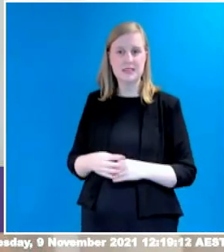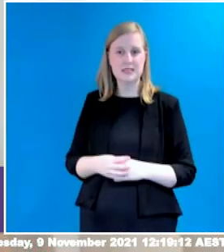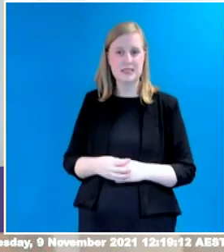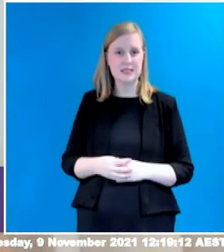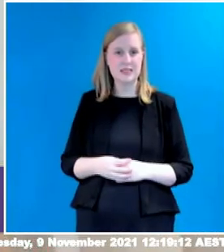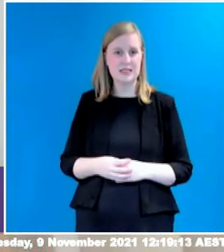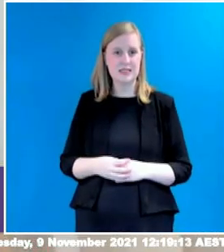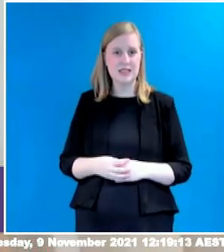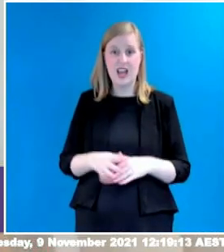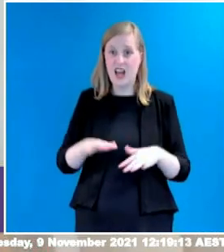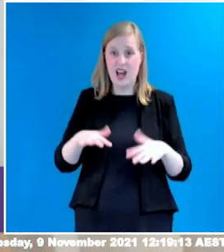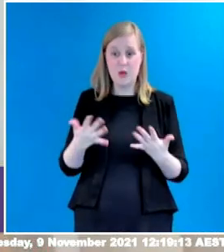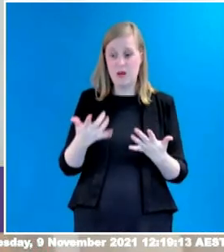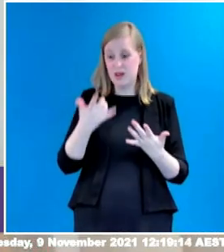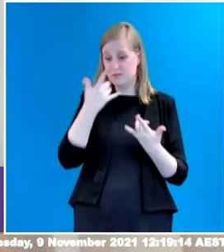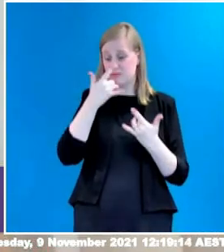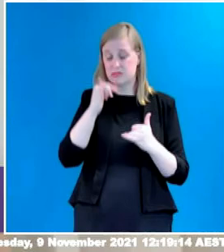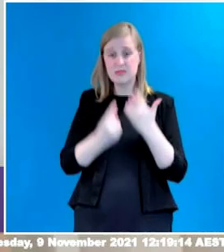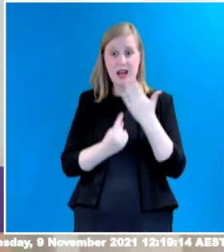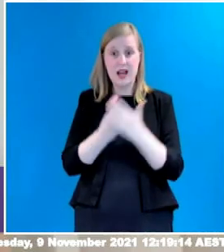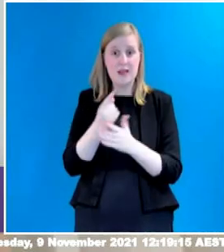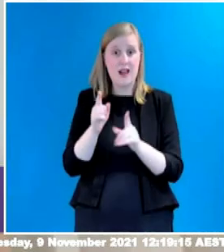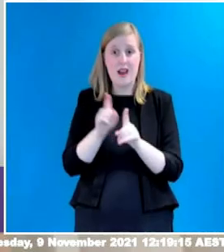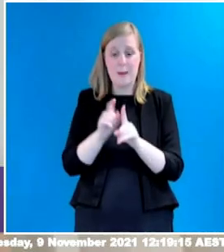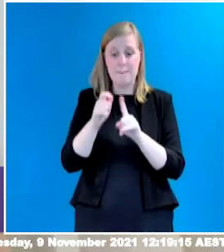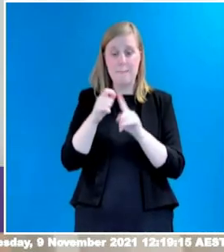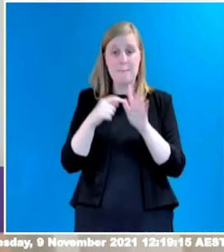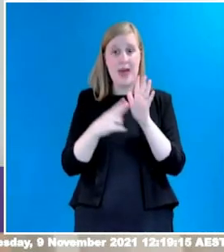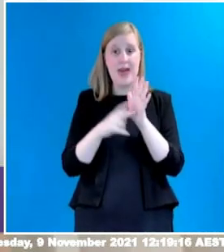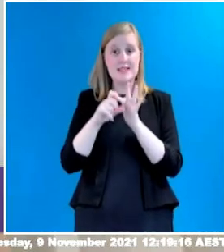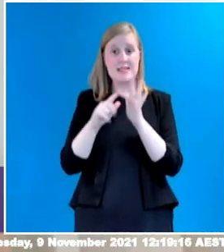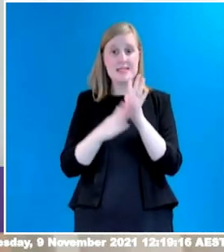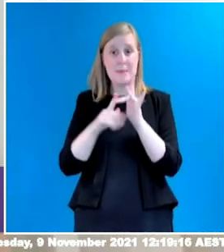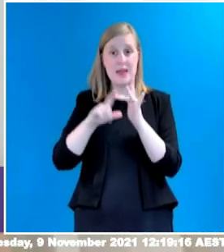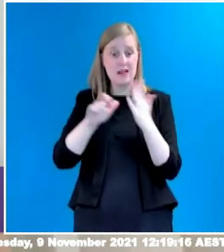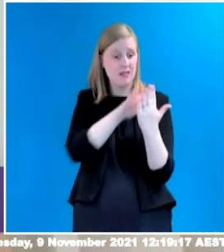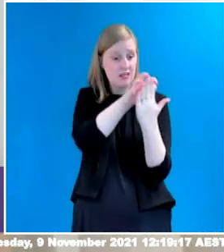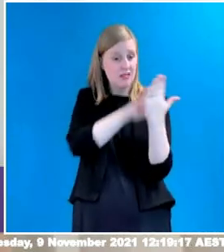happening like the NDIS independent assessments proposal.